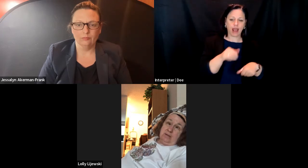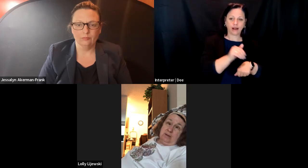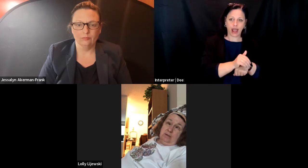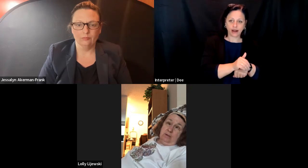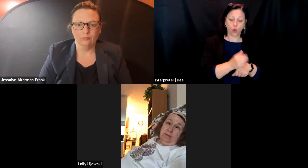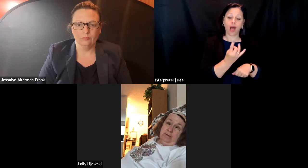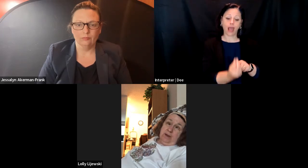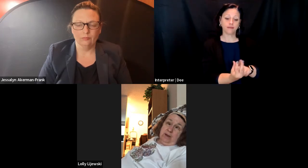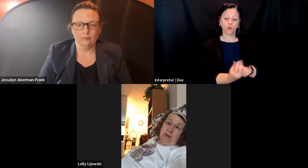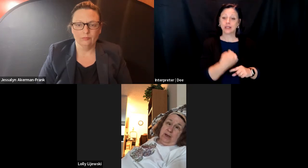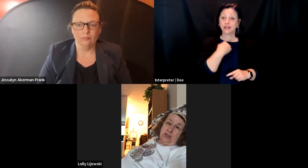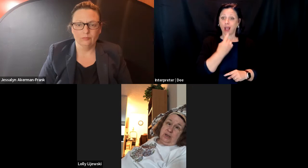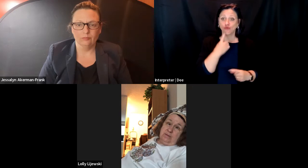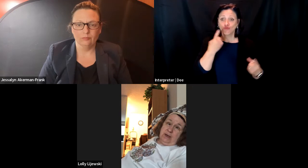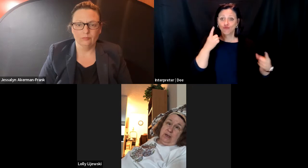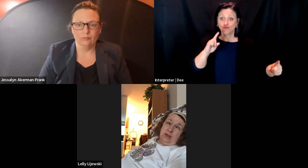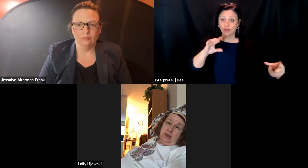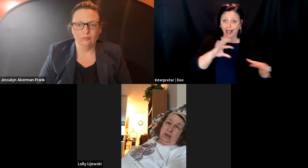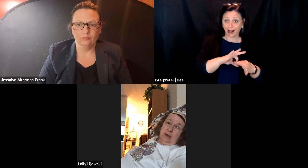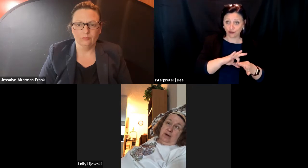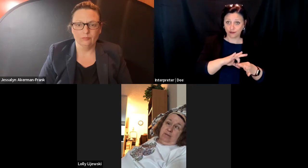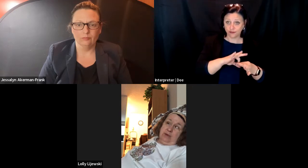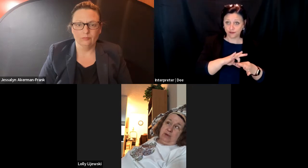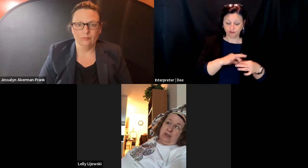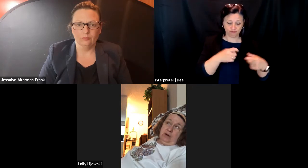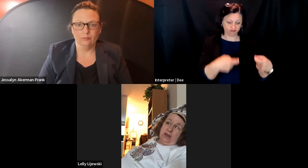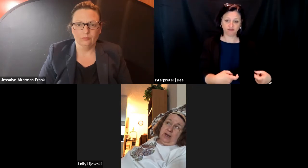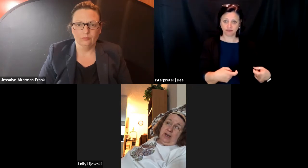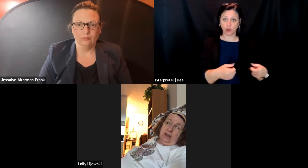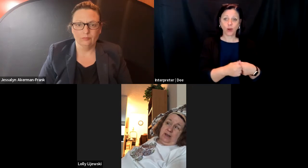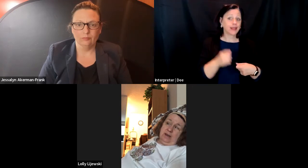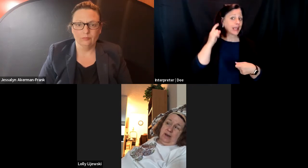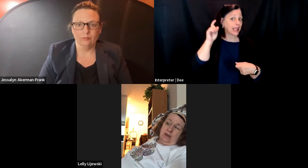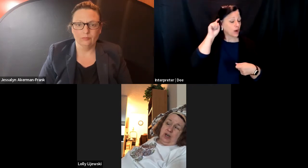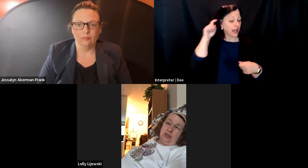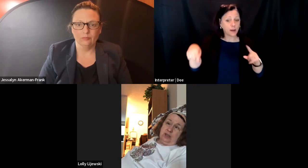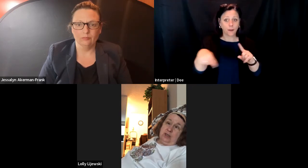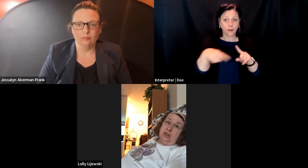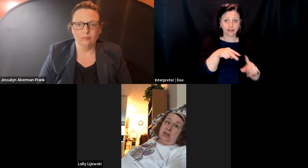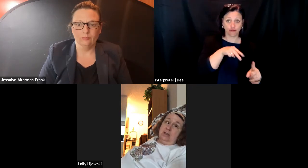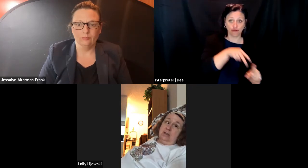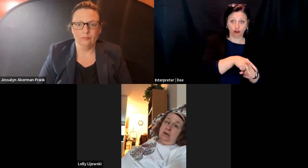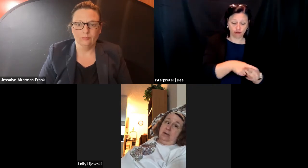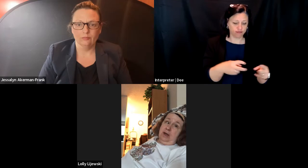the audiologists and manufacturers of hearing aids to, for example, I have a box that I charge my hearing aids in